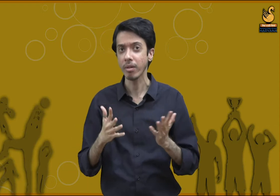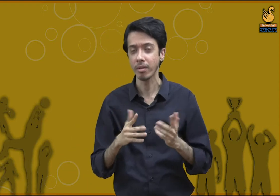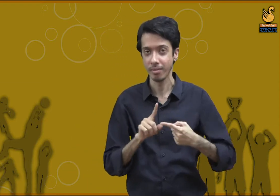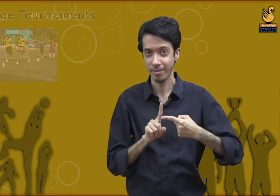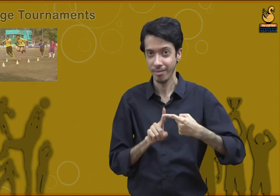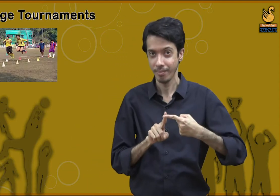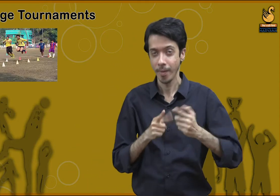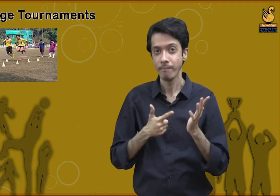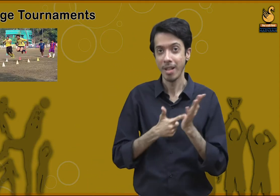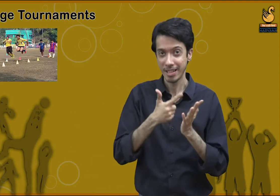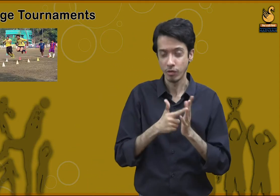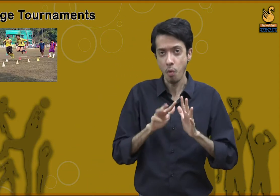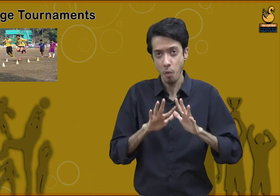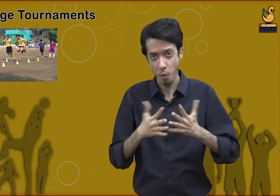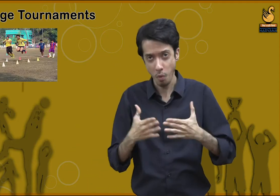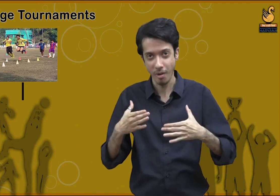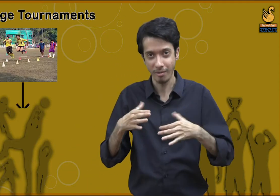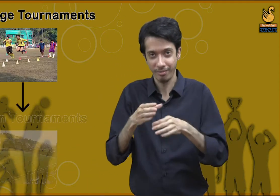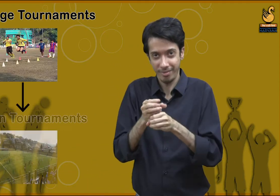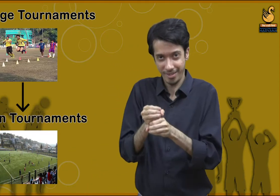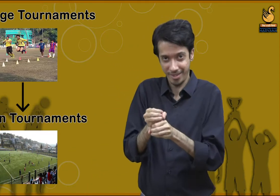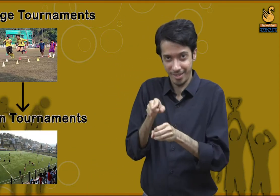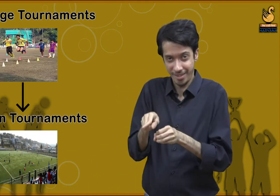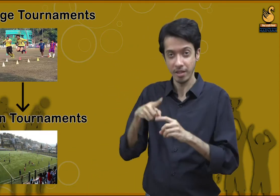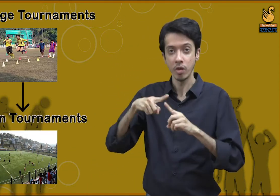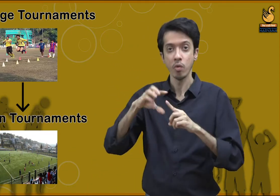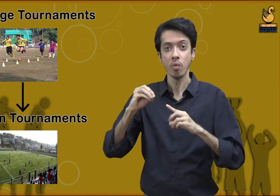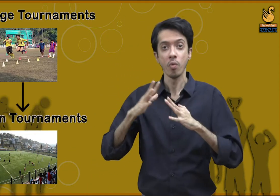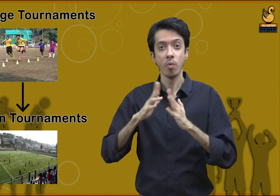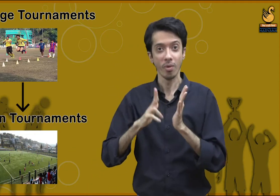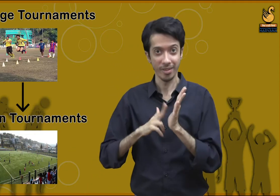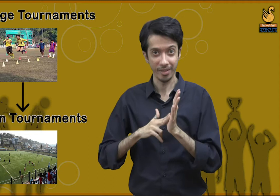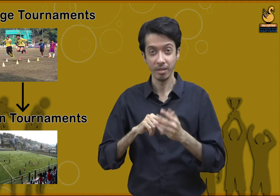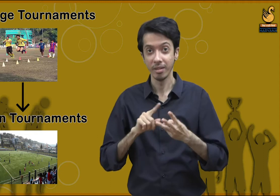There are different levels of tournaments. First they participate in village tournament